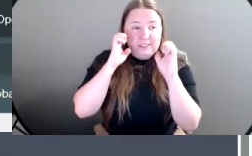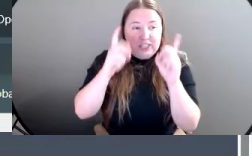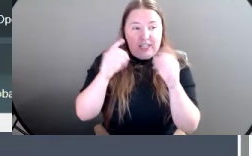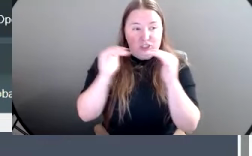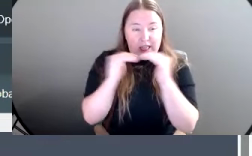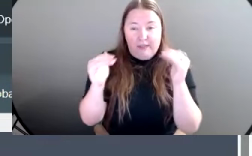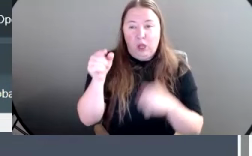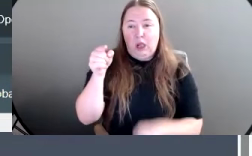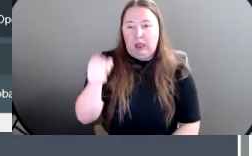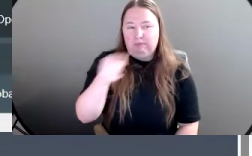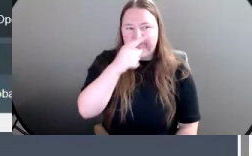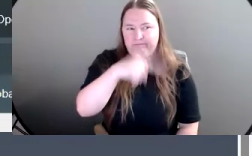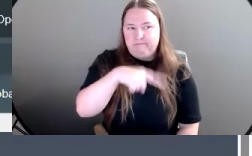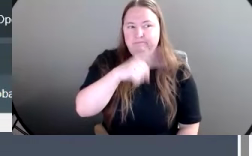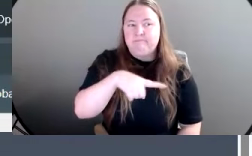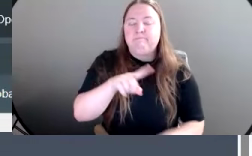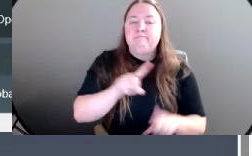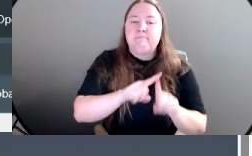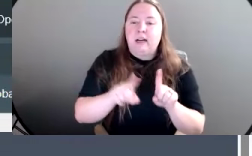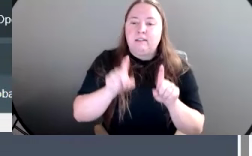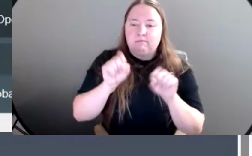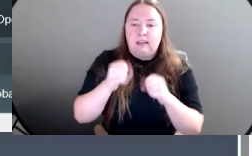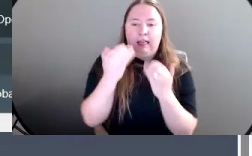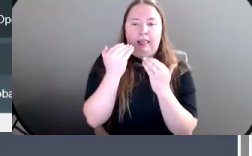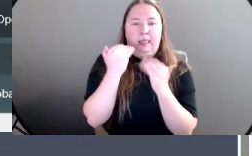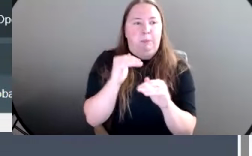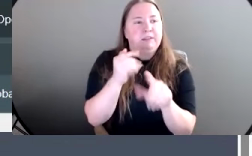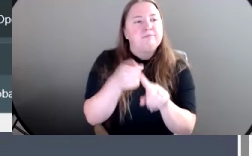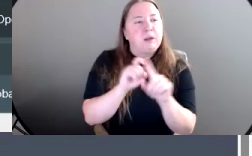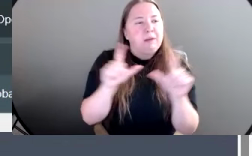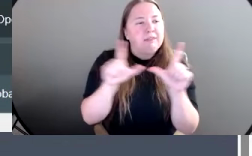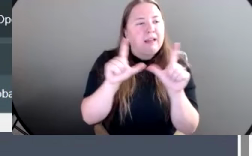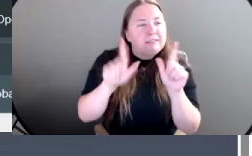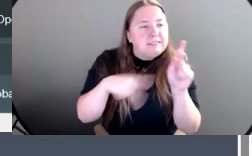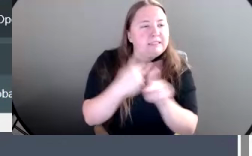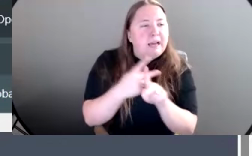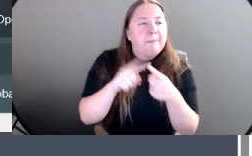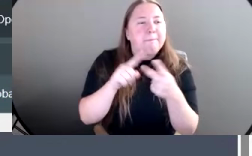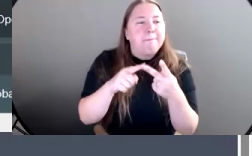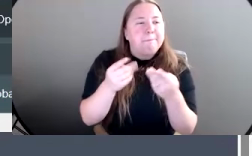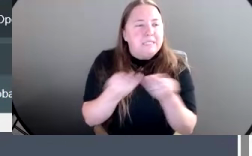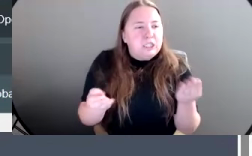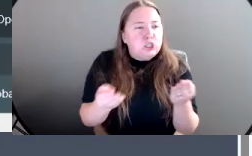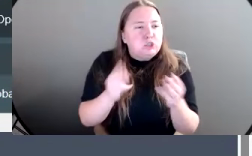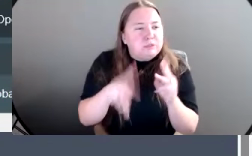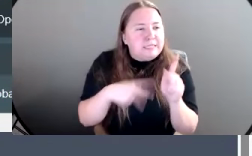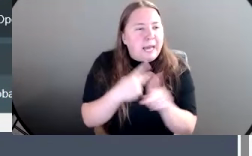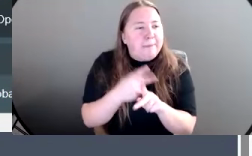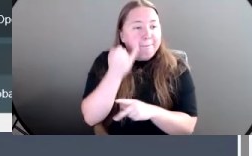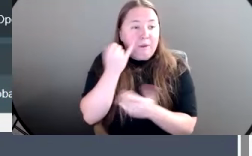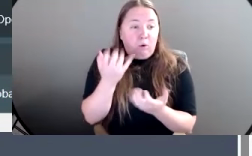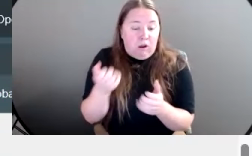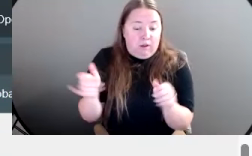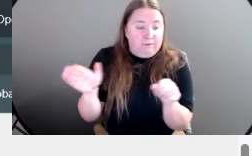But you can also limit by license type by material type. So if I want a full textbook or just a lesson plan,